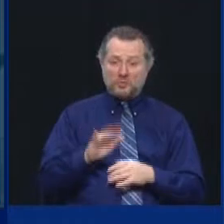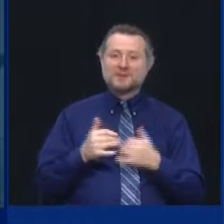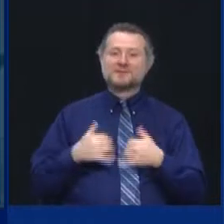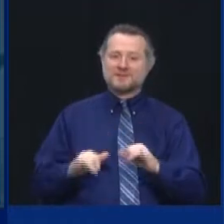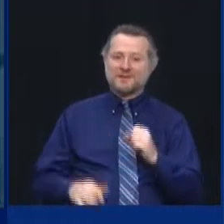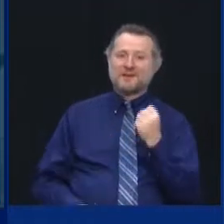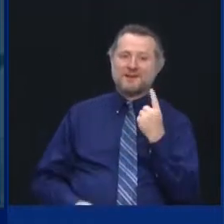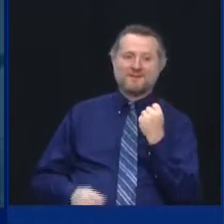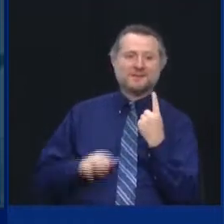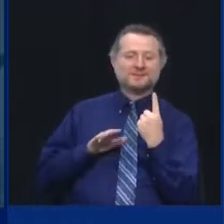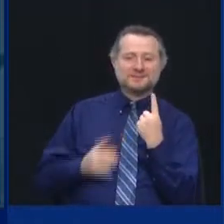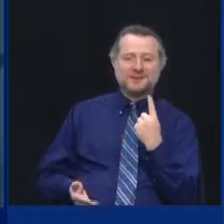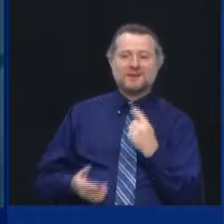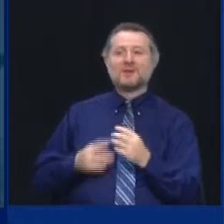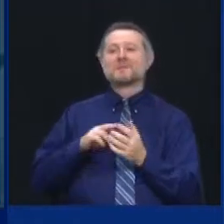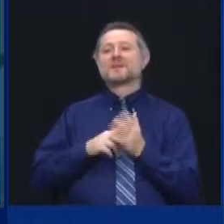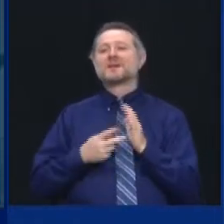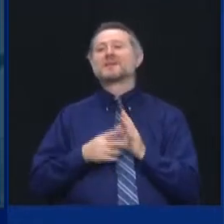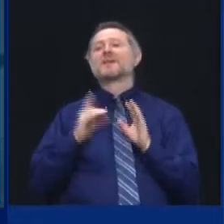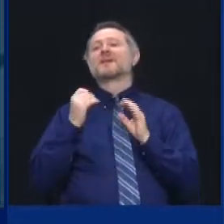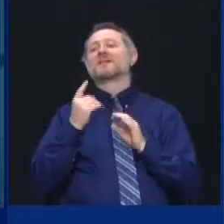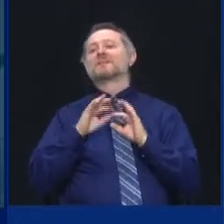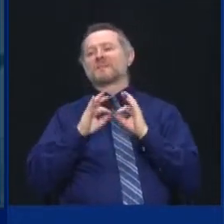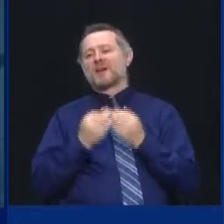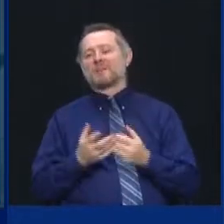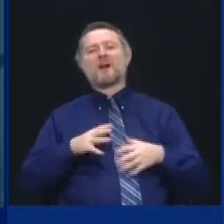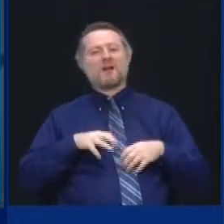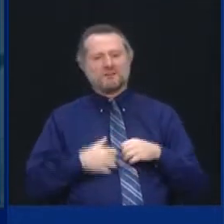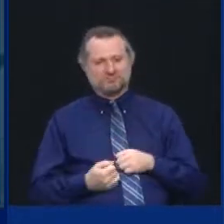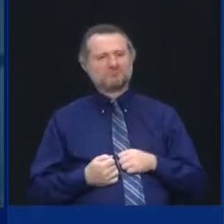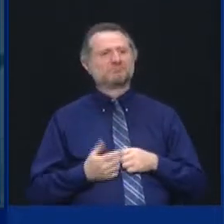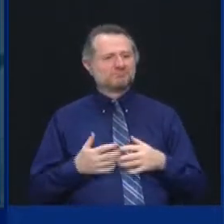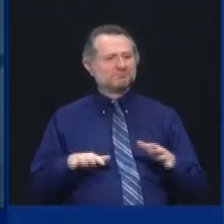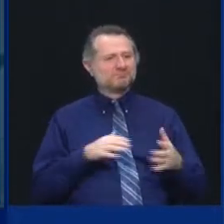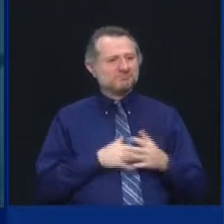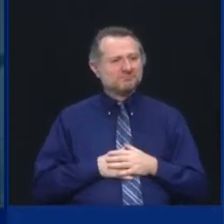ANYONE WHO SAYS COVID IS OVER, IT'S A THING OF THE PAST, 11